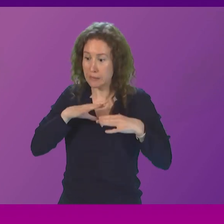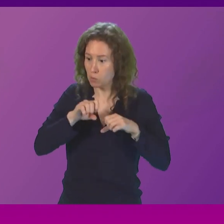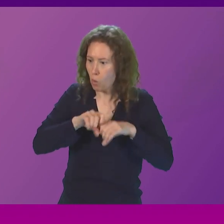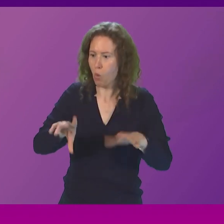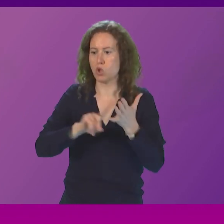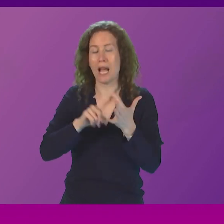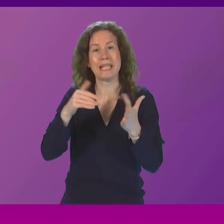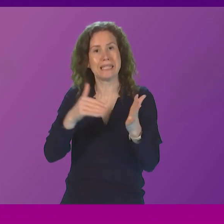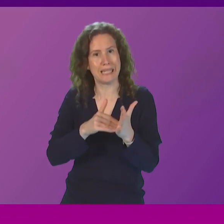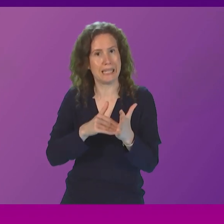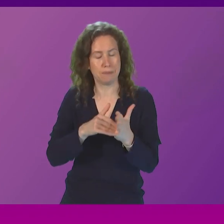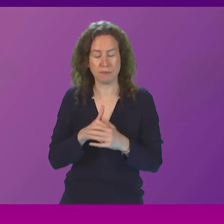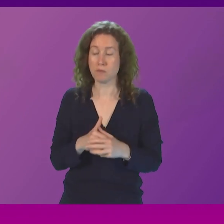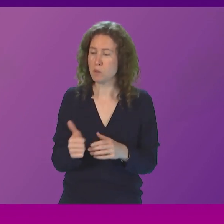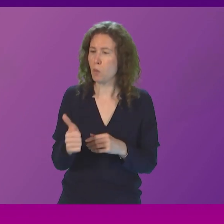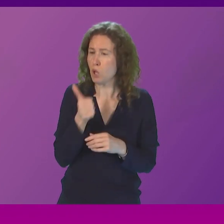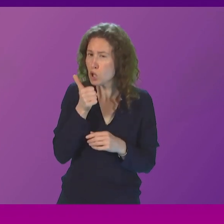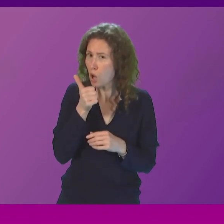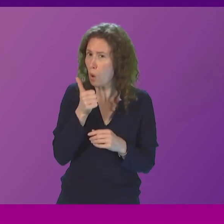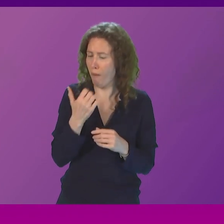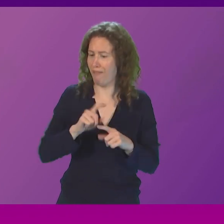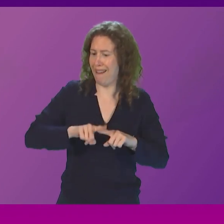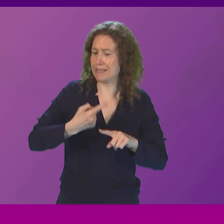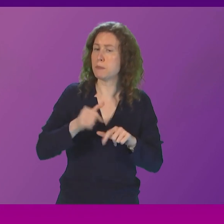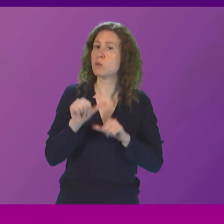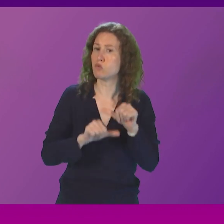There is an exemption process.